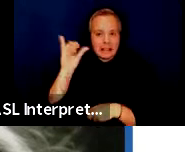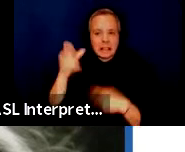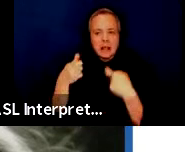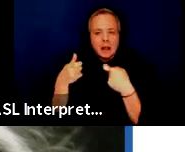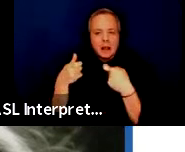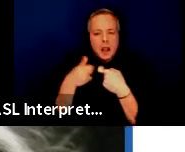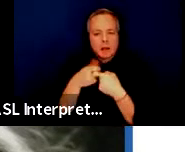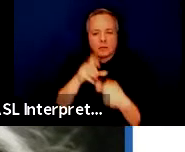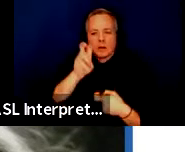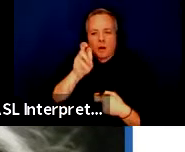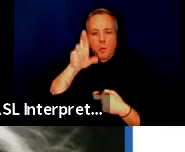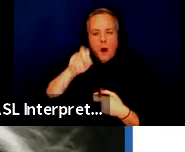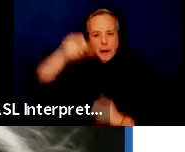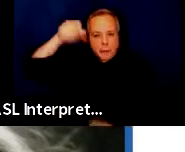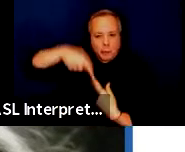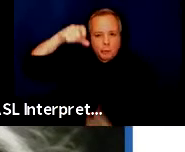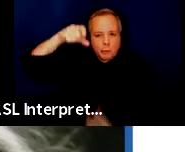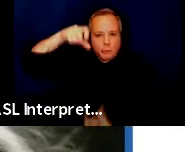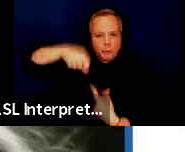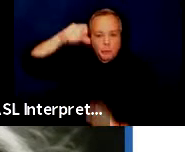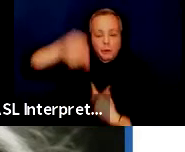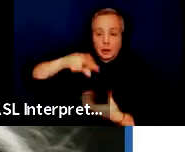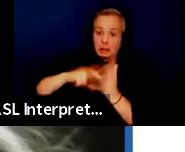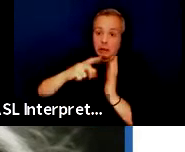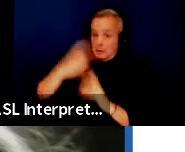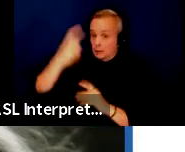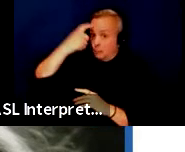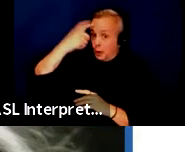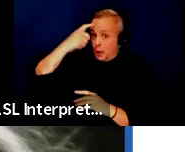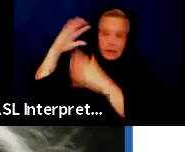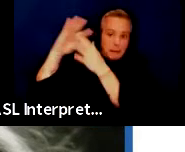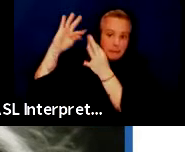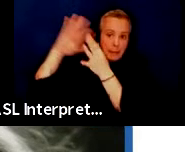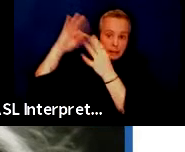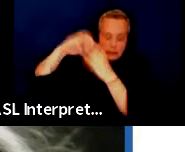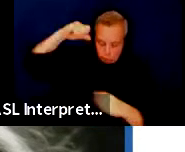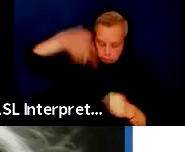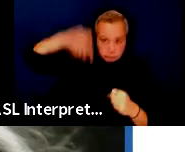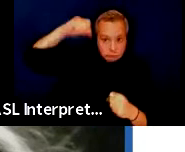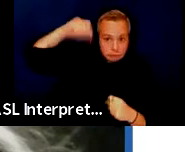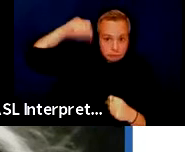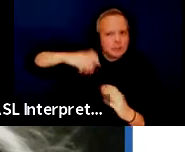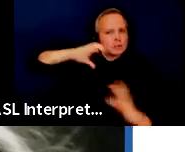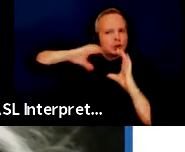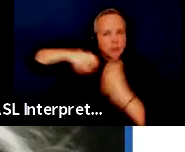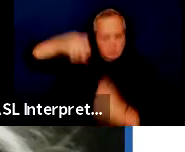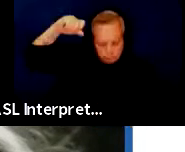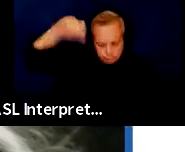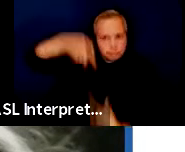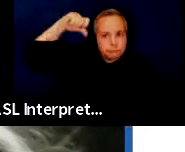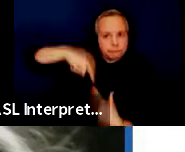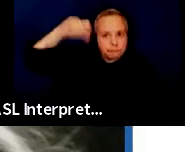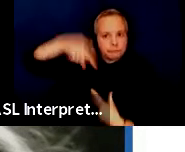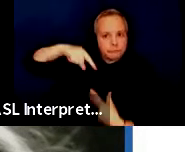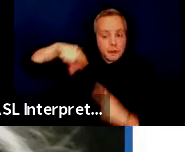AND IT TAKES SIGNALS FROM THE BRAIN TO THE BODY AND BACK AGAIN. NOW THAT MINE IS DAMAGED, I